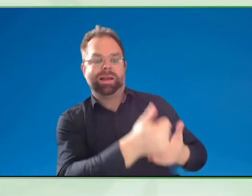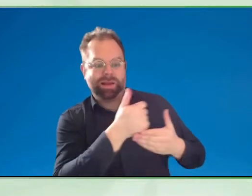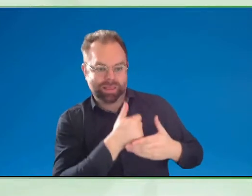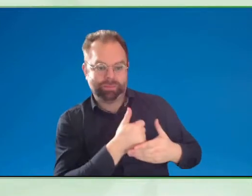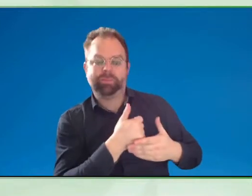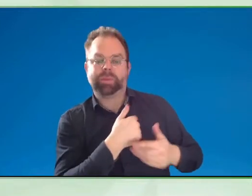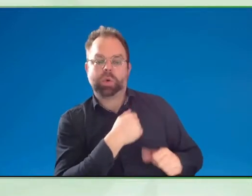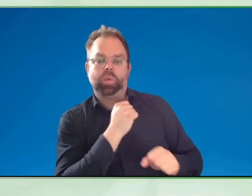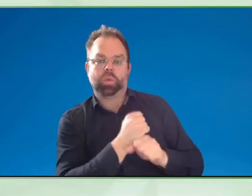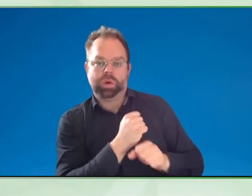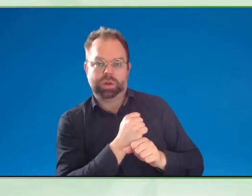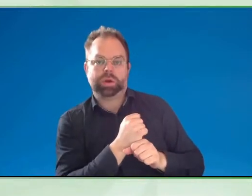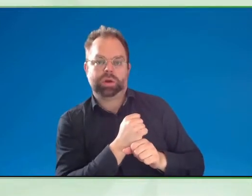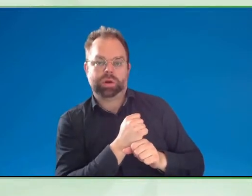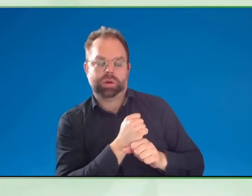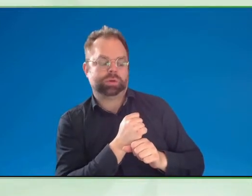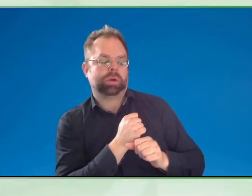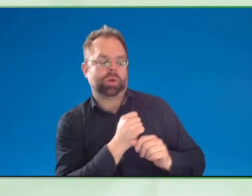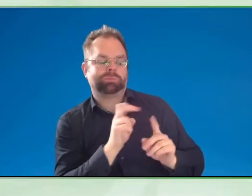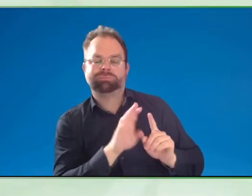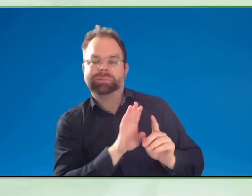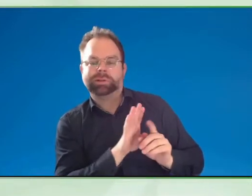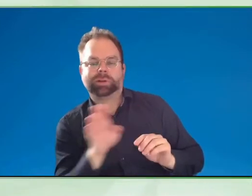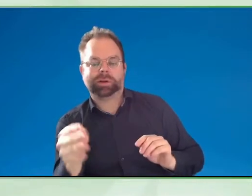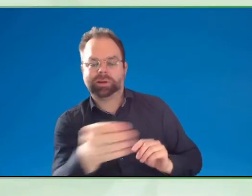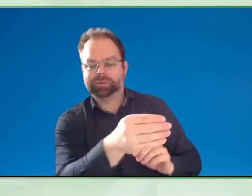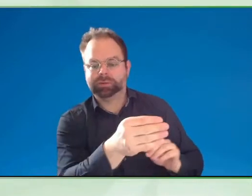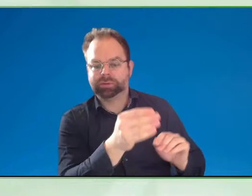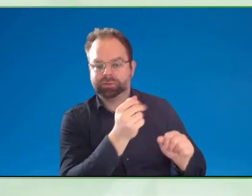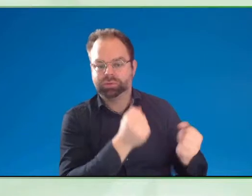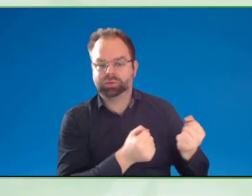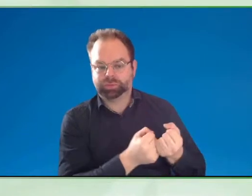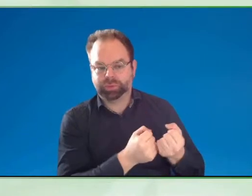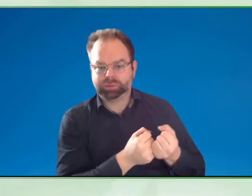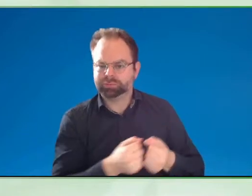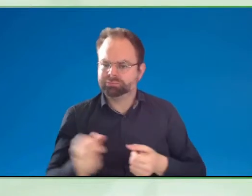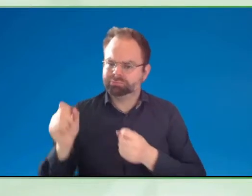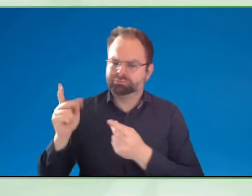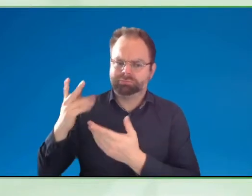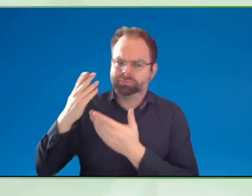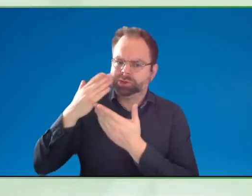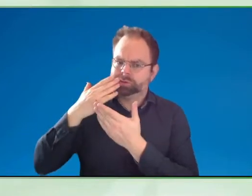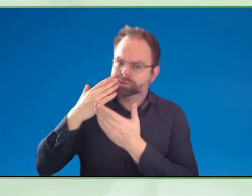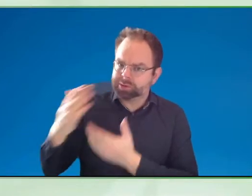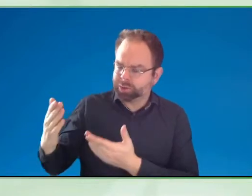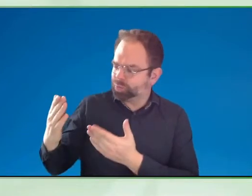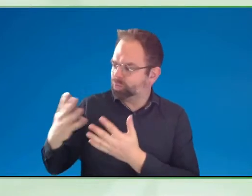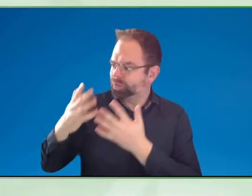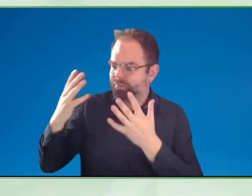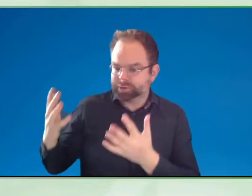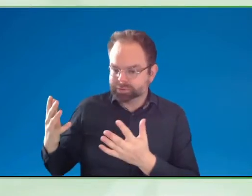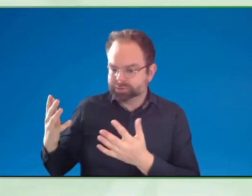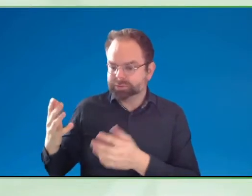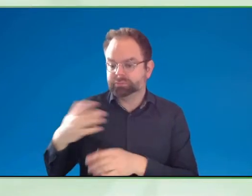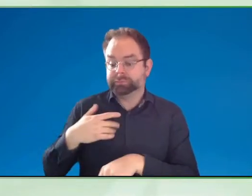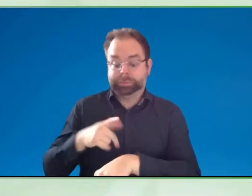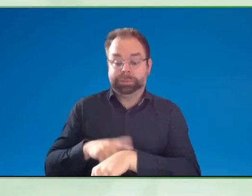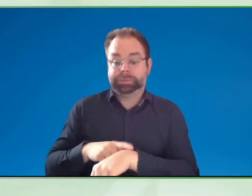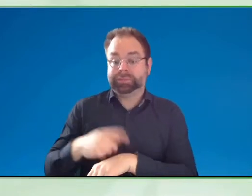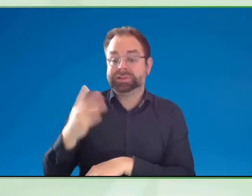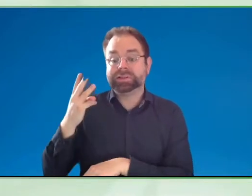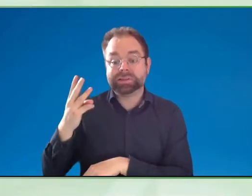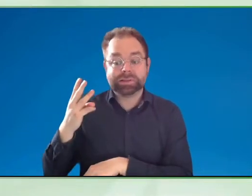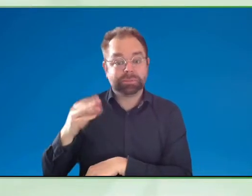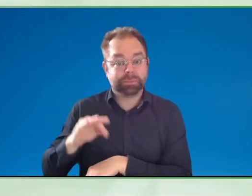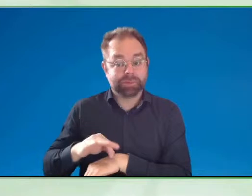guests who are happy to appear, or not, I would like to ask what one or two things you